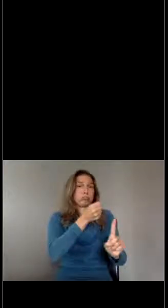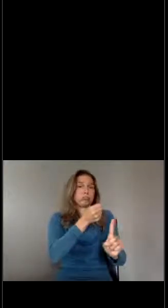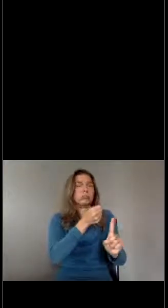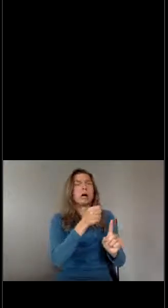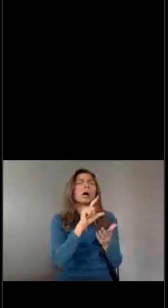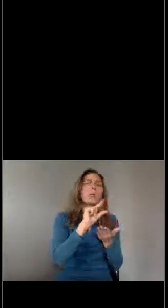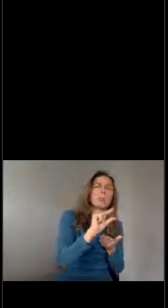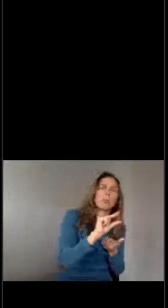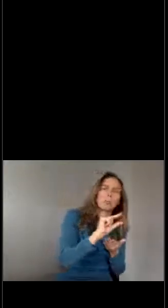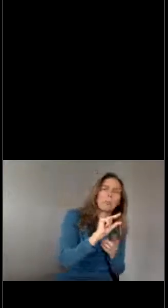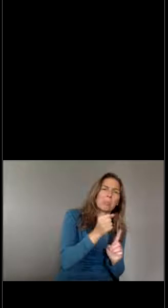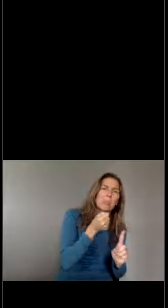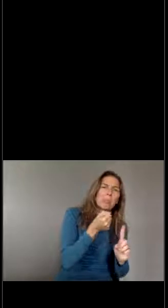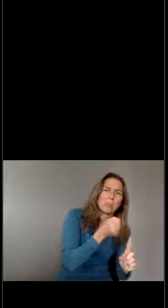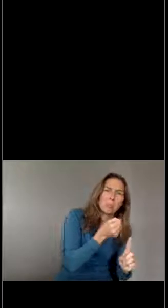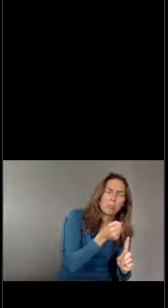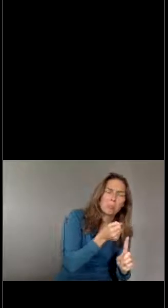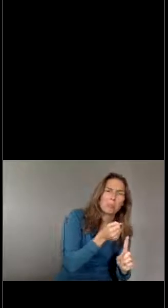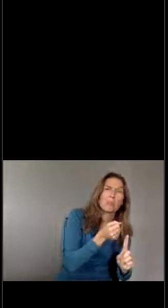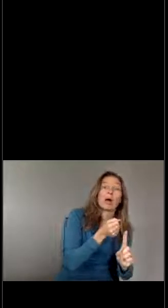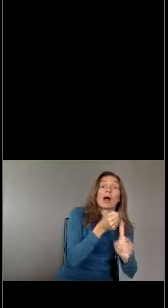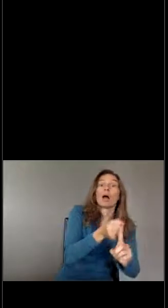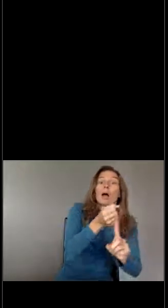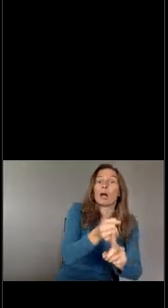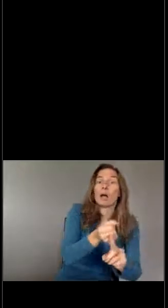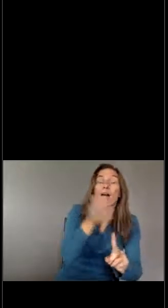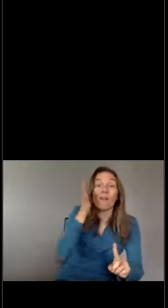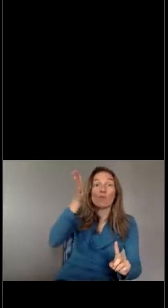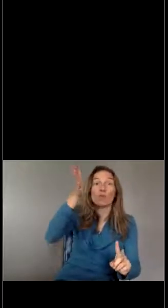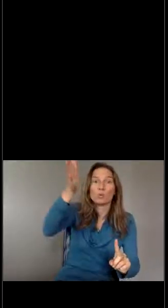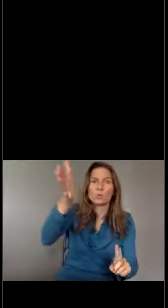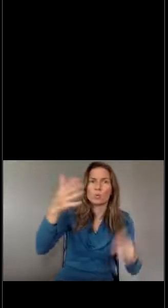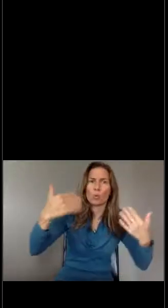to much higher future direct and indirect costs.